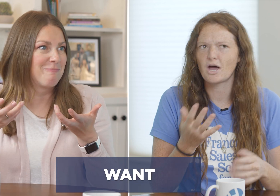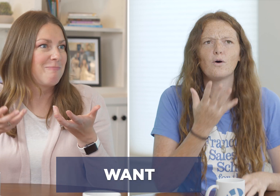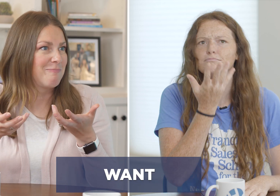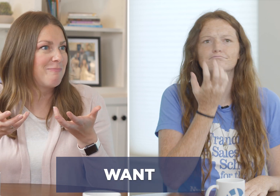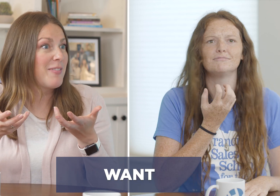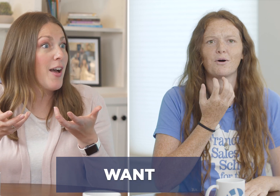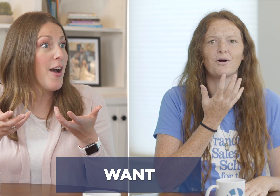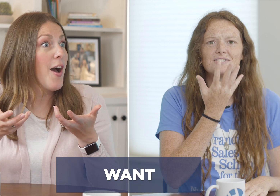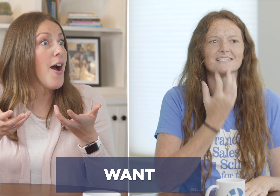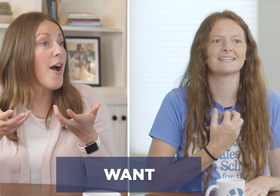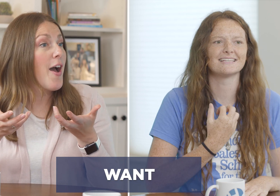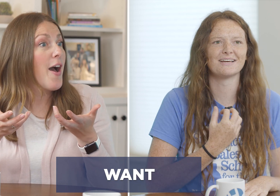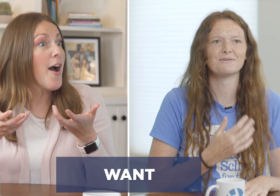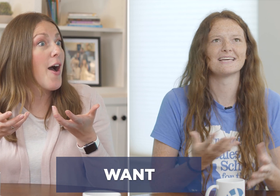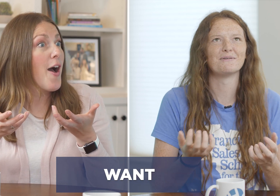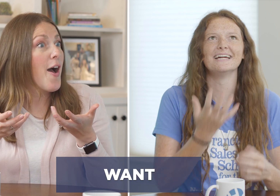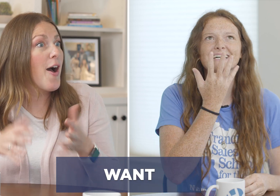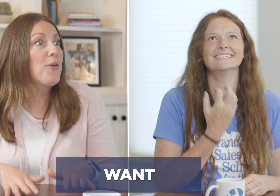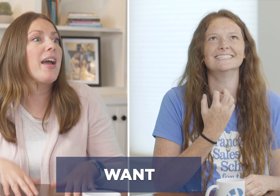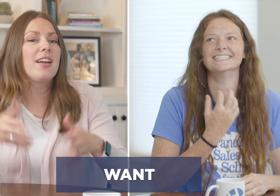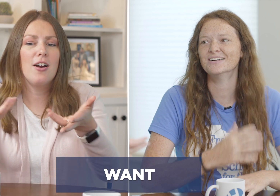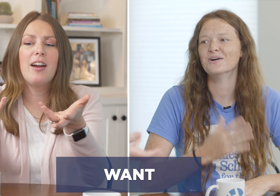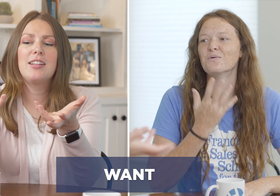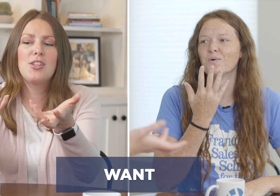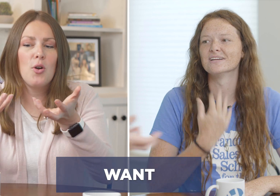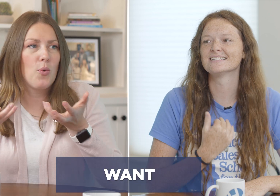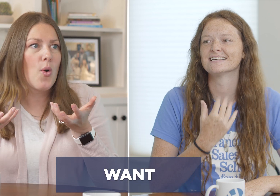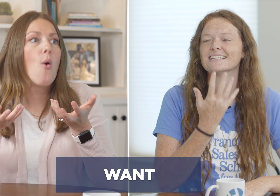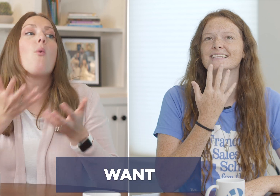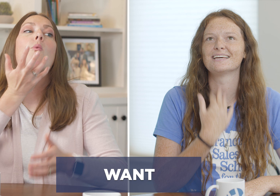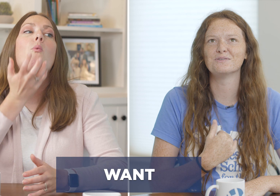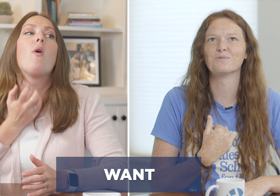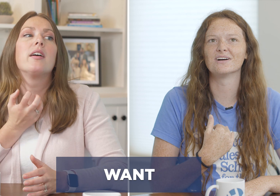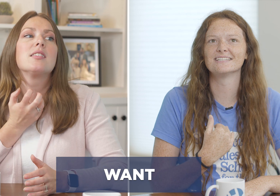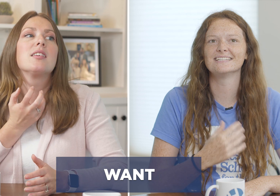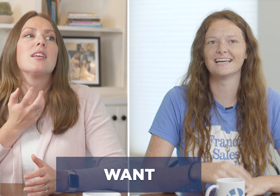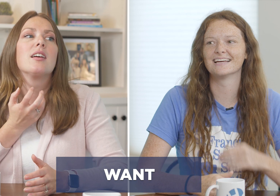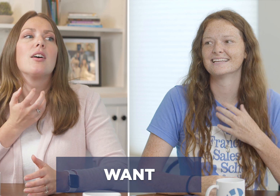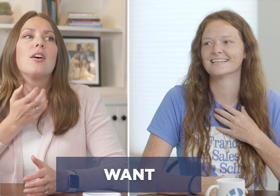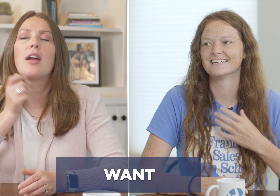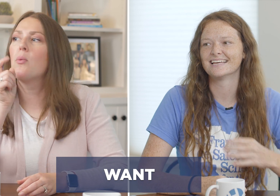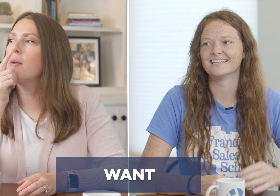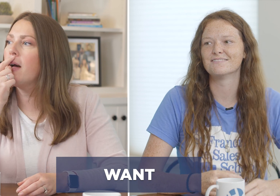Oh, no. Ours is like this. I was like, Wait. Okay. All right, So then you want. Yeah, Okay. What about.